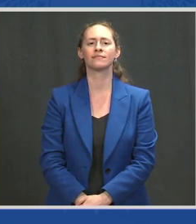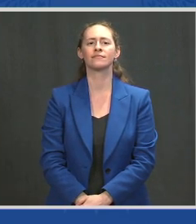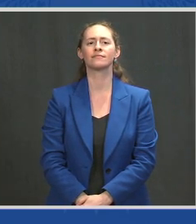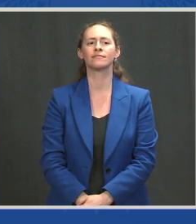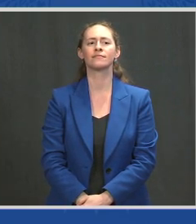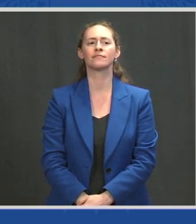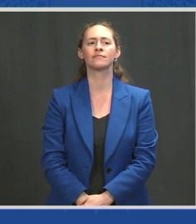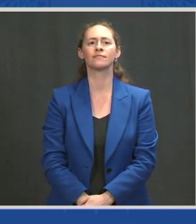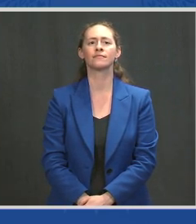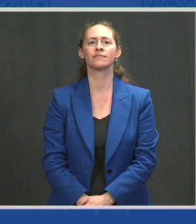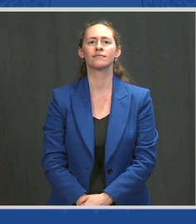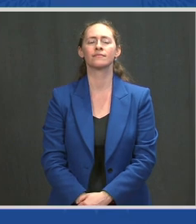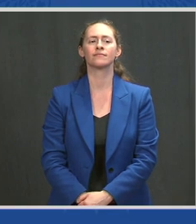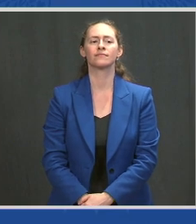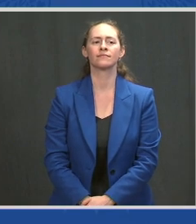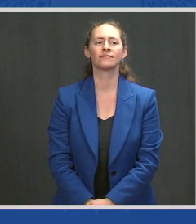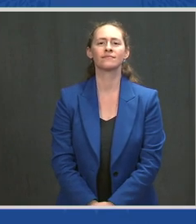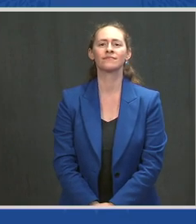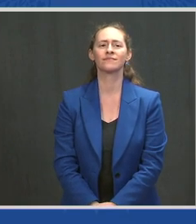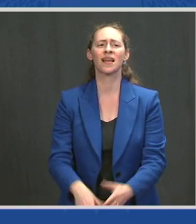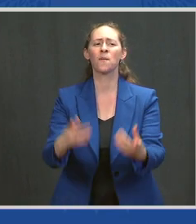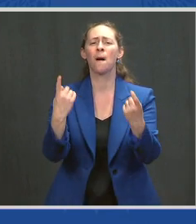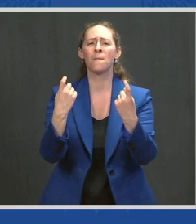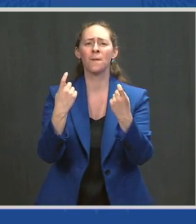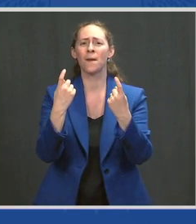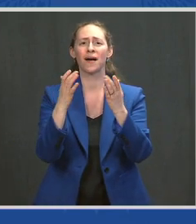one more question, please, sir? Thank you, sir.